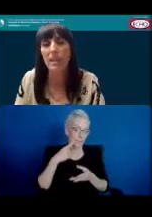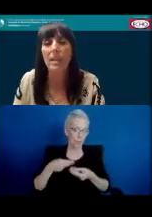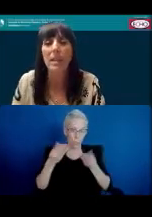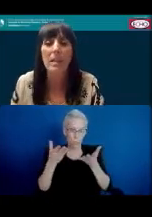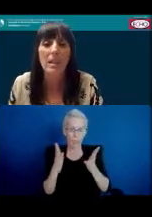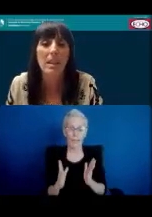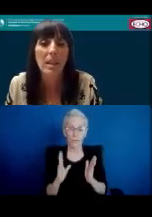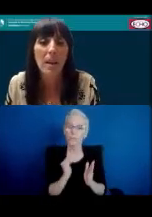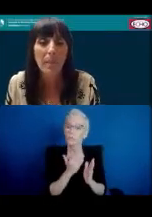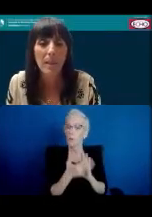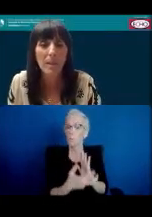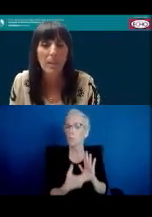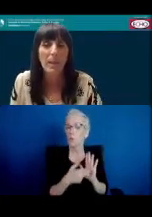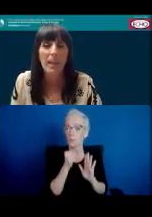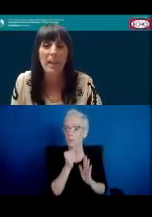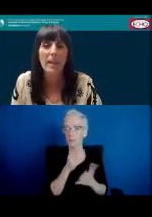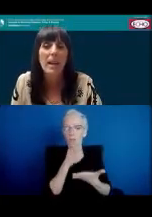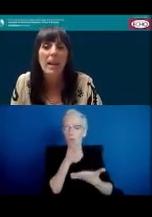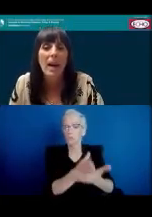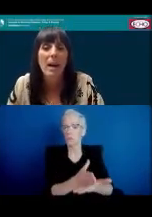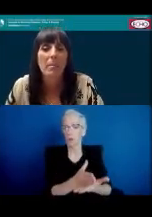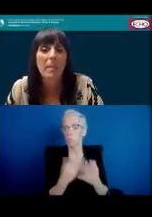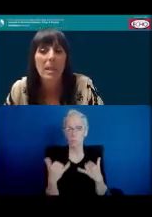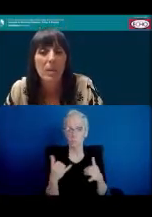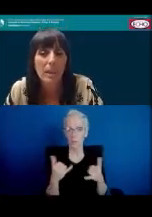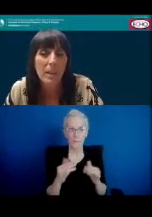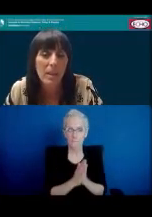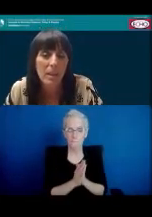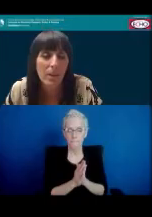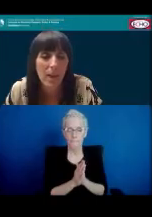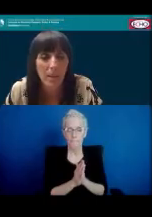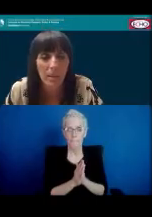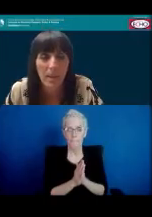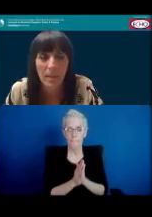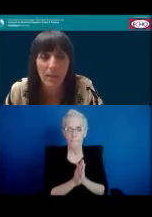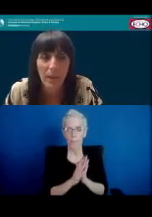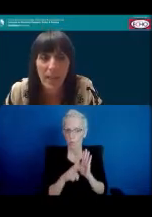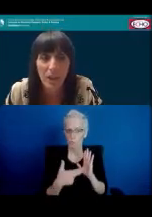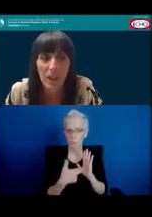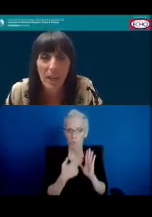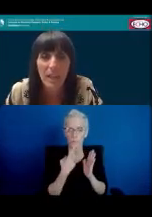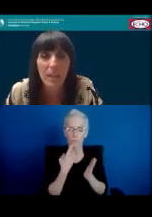isn't to stop this play. It's really to help differentiate